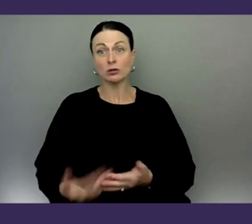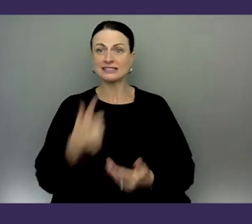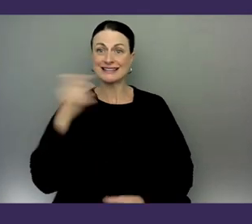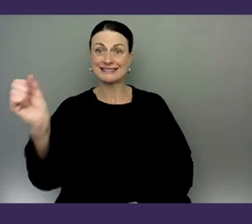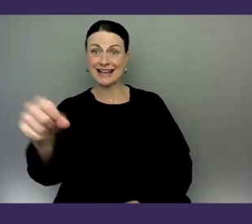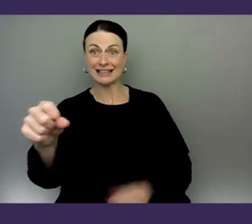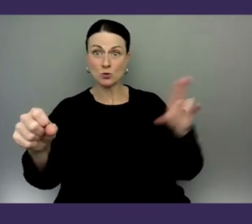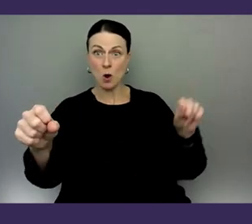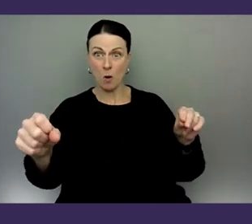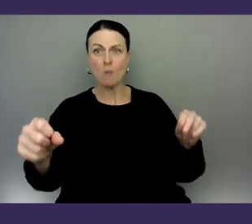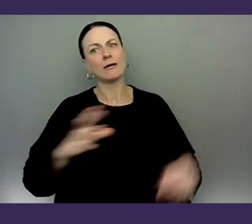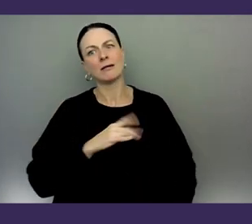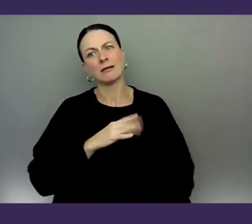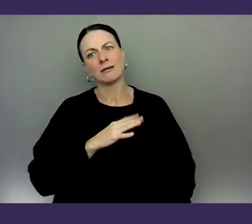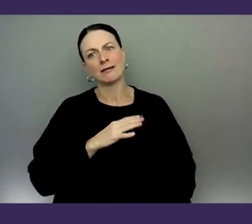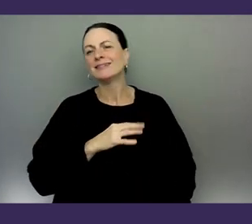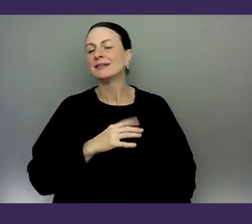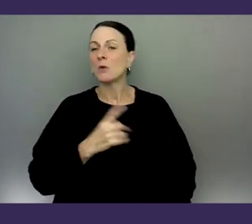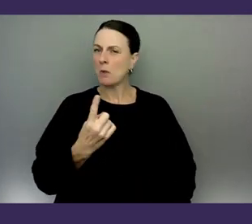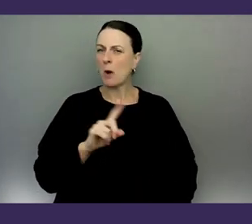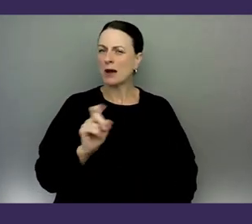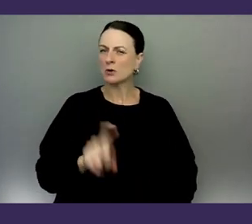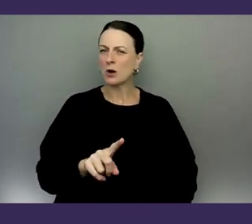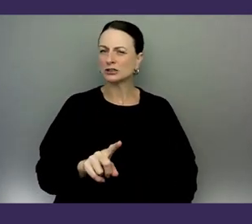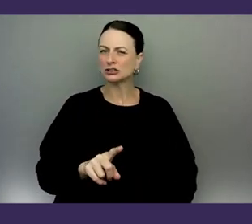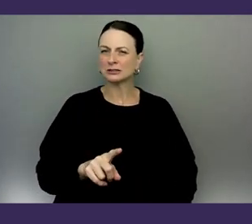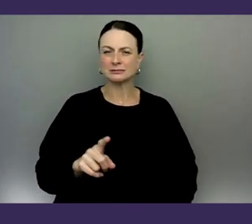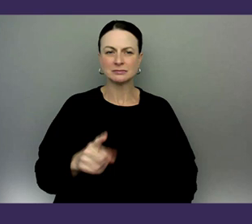I do have one question based on something that someone put in the chat